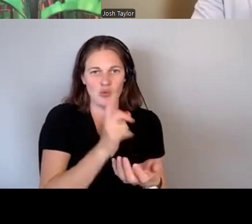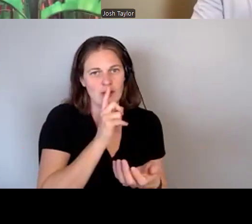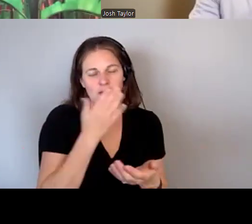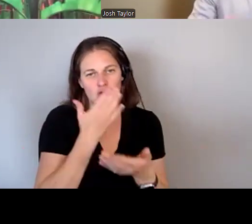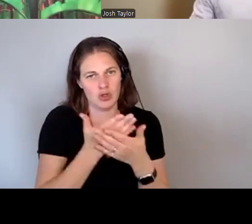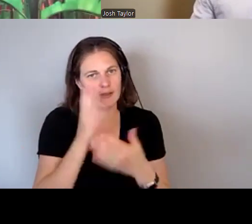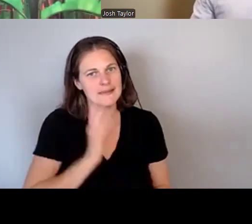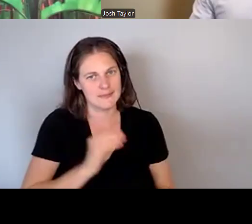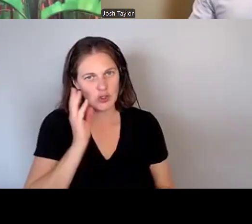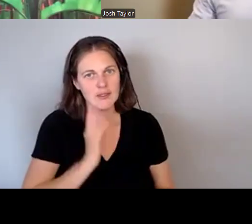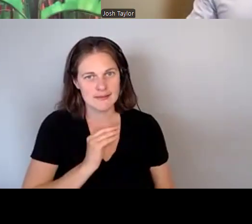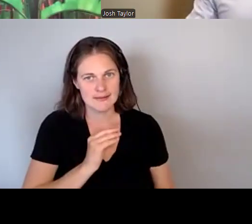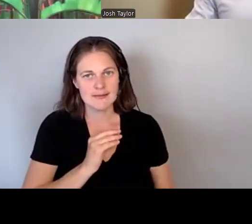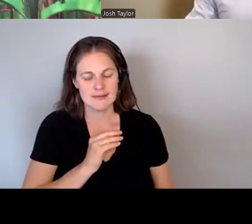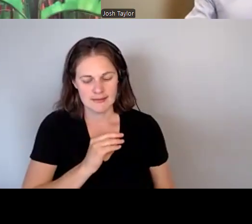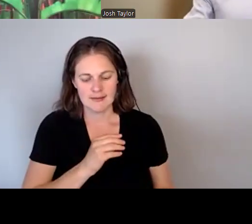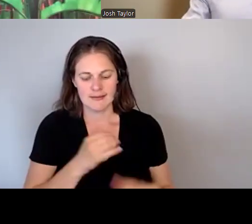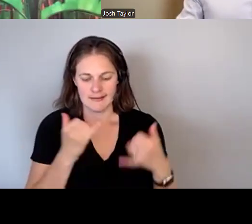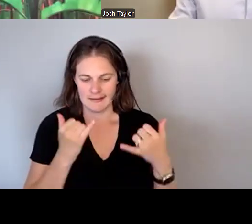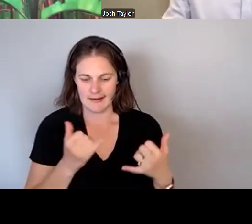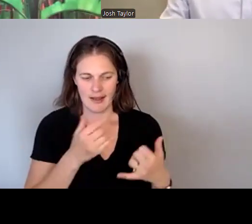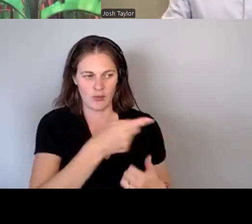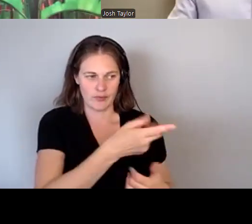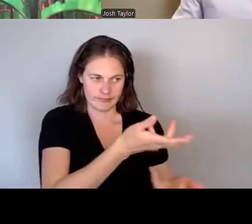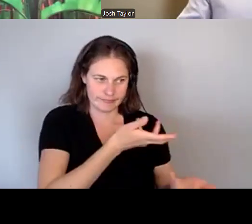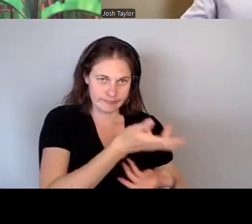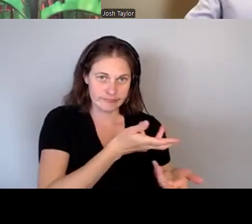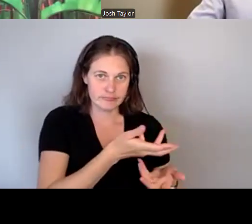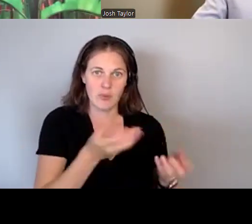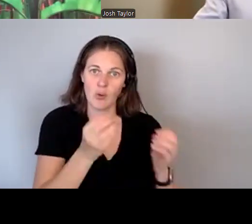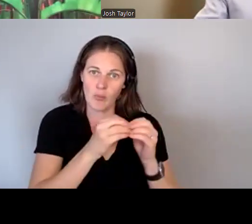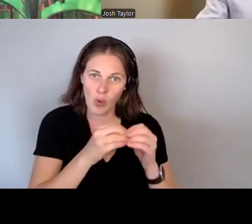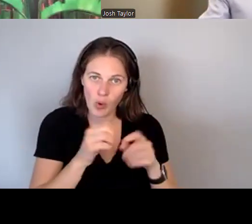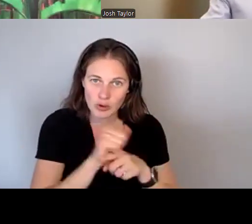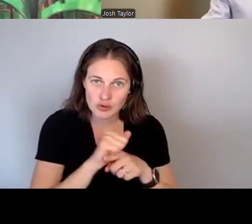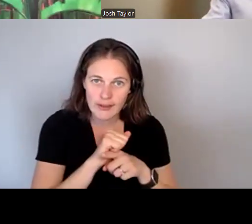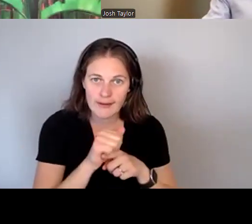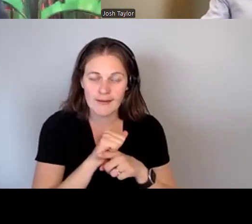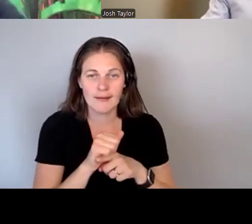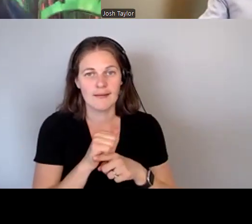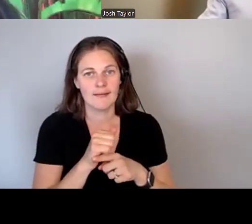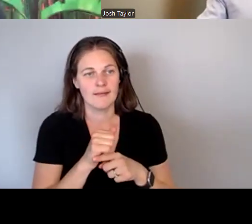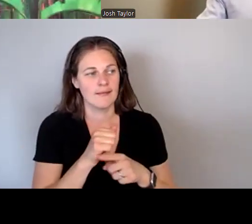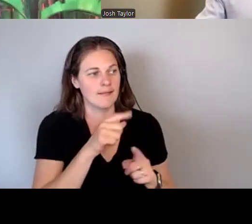and now they're working with us to do more training and think about their whole,